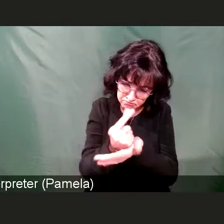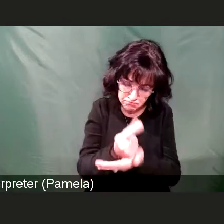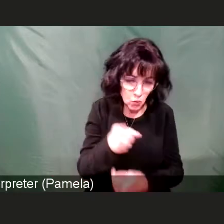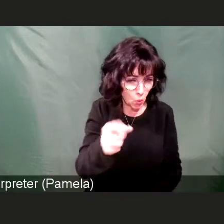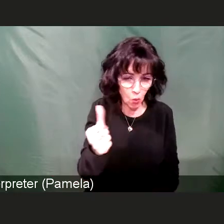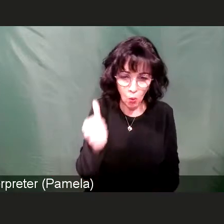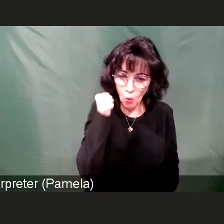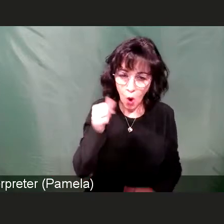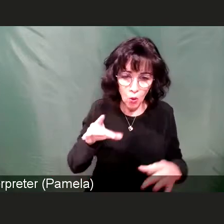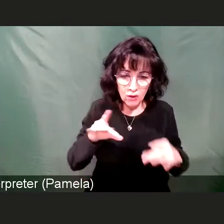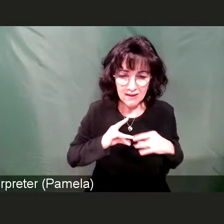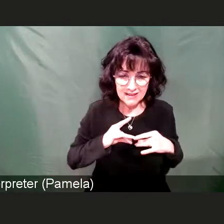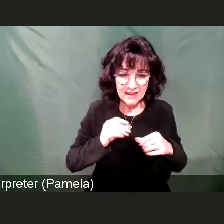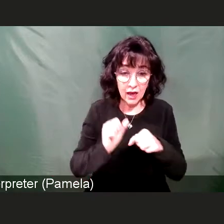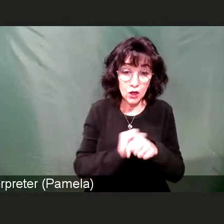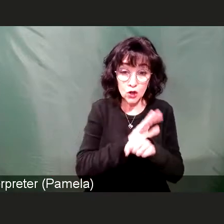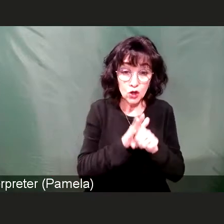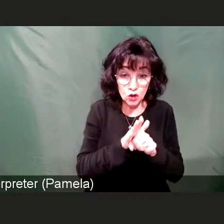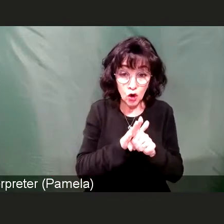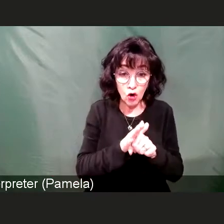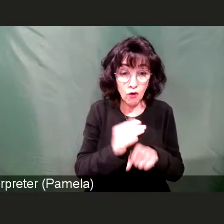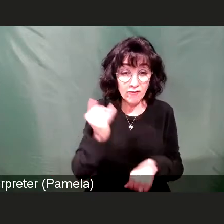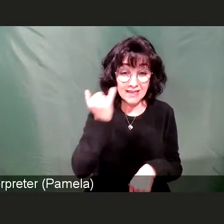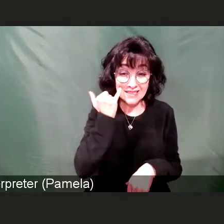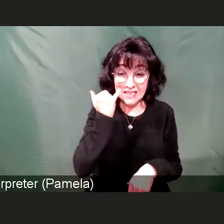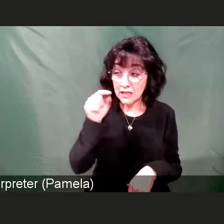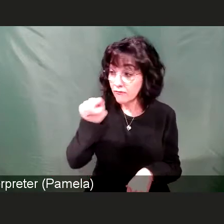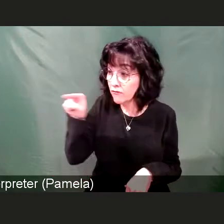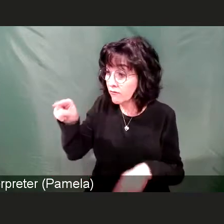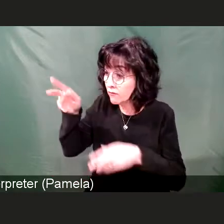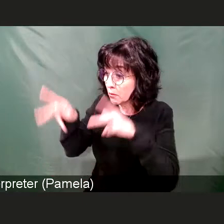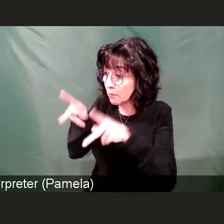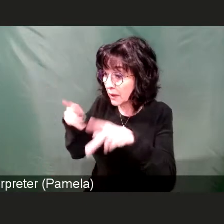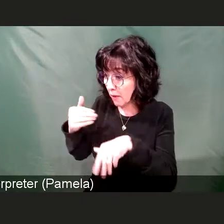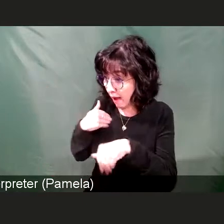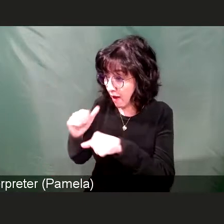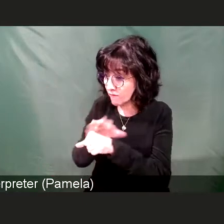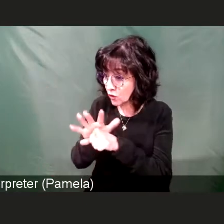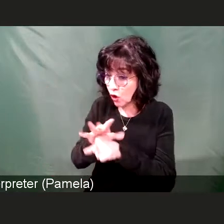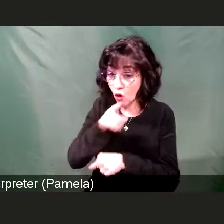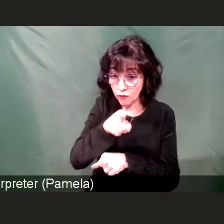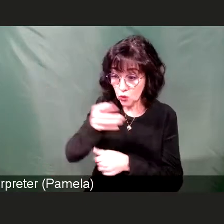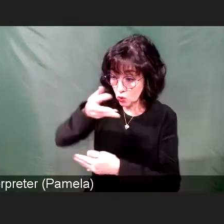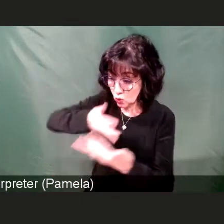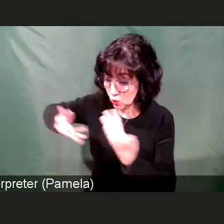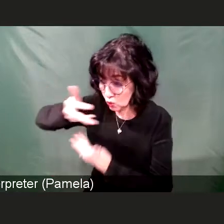And I think that's extremely important to remember to the point that I'm gonna repeat that again.